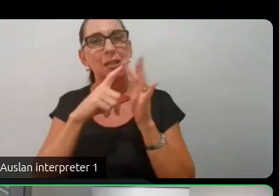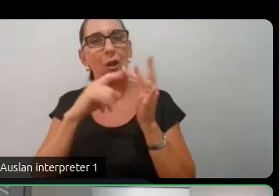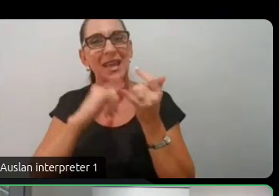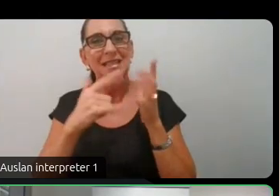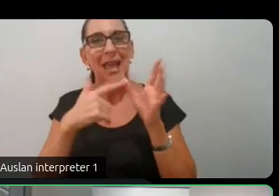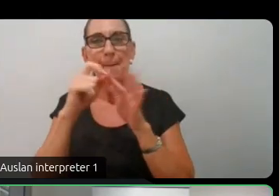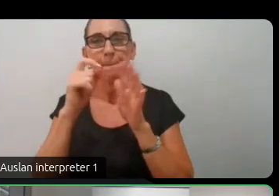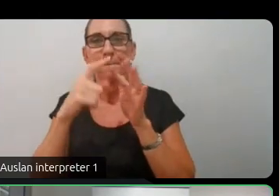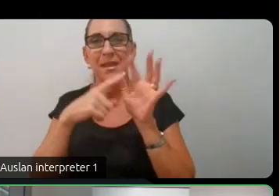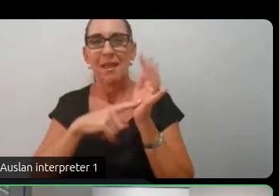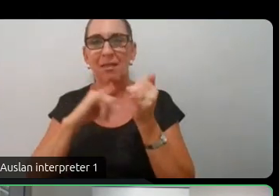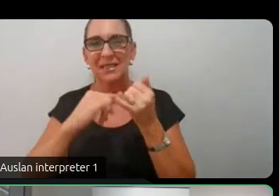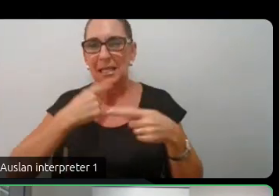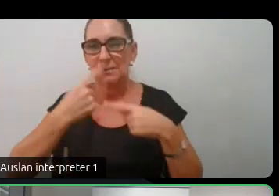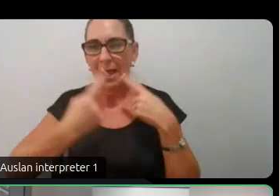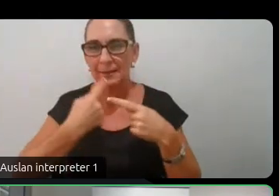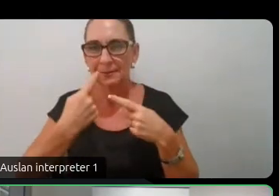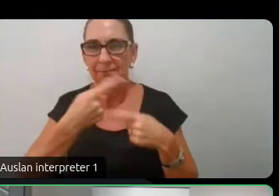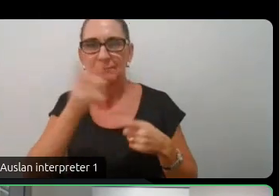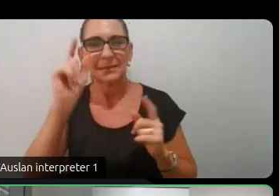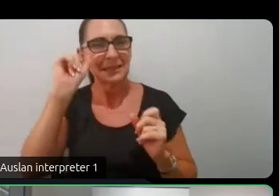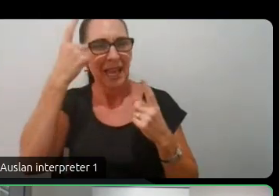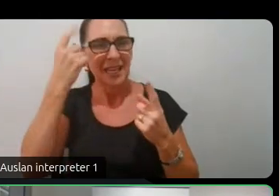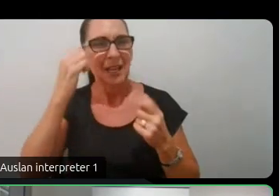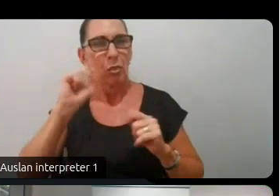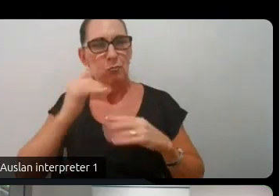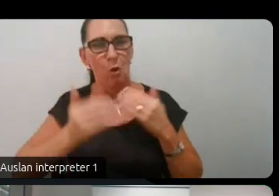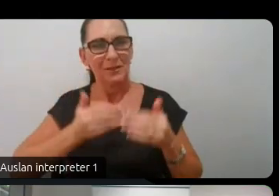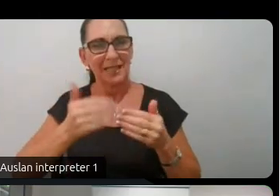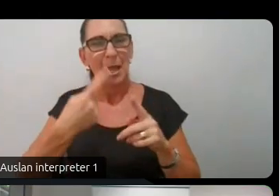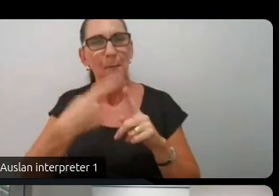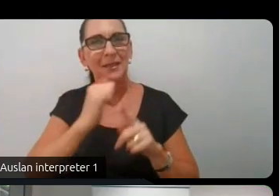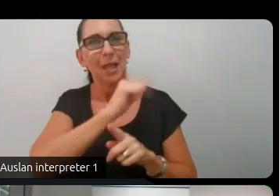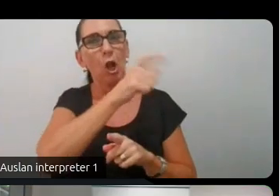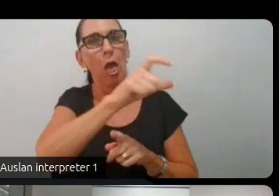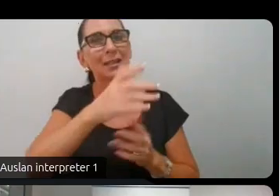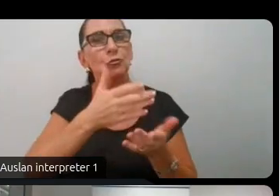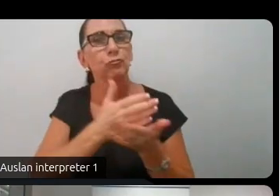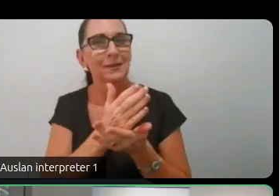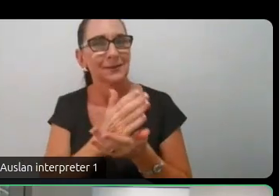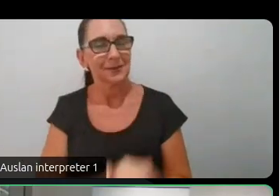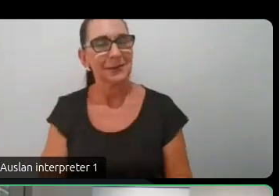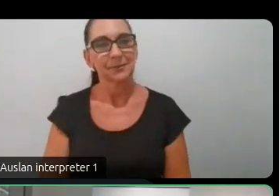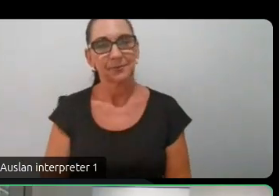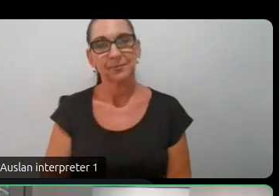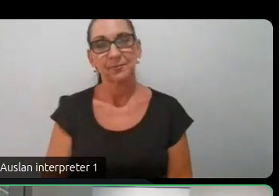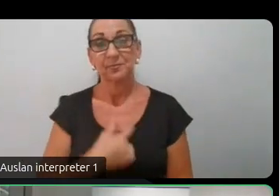Understanding the process and your client's rights. Um, I'll introduce myself first. My